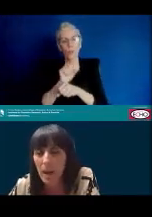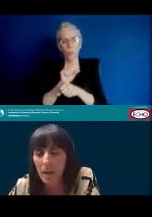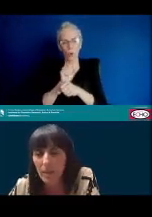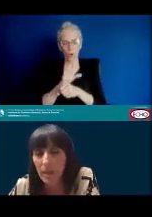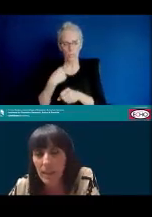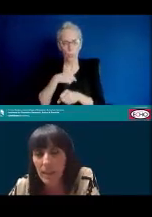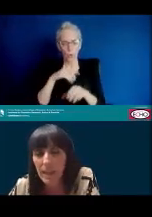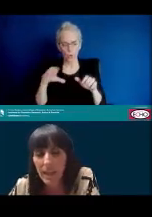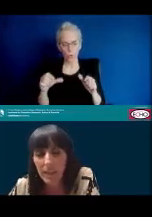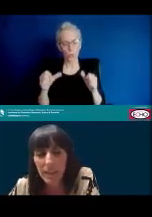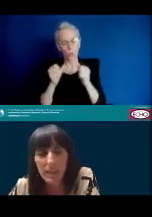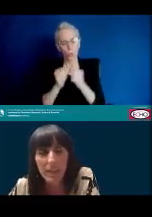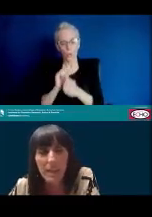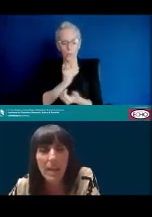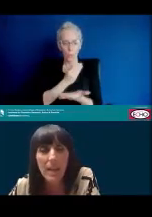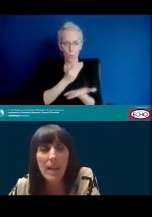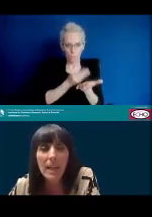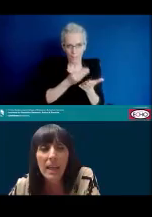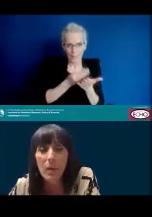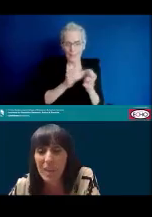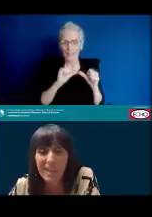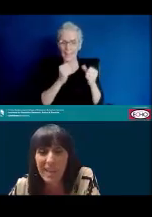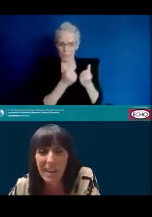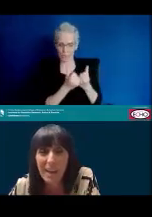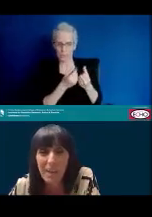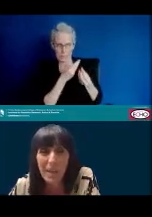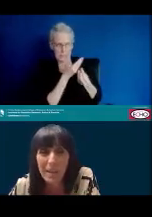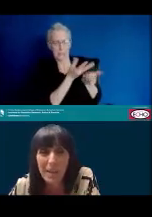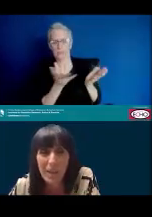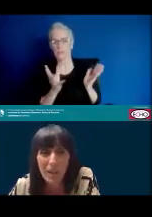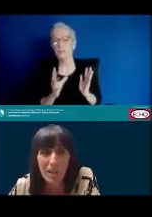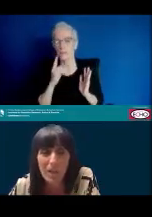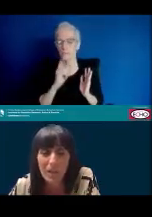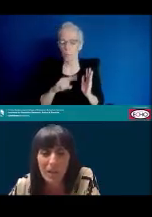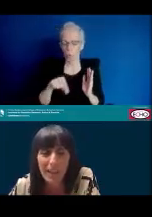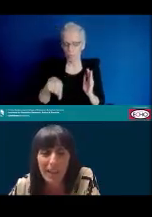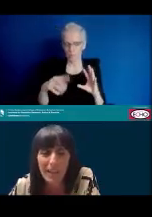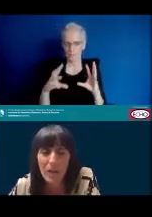our funding agencies in order to keep these sessions free. So